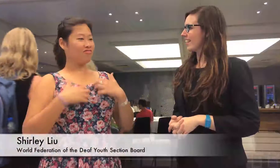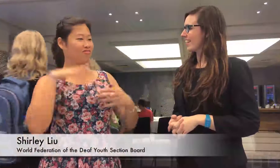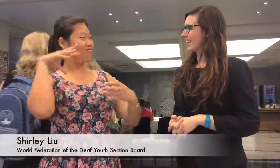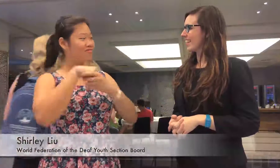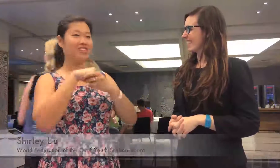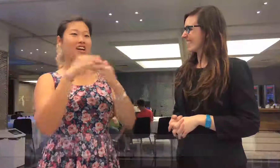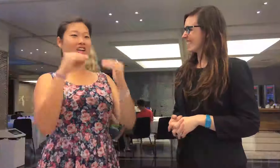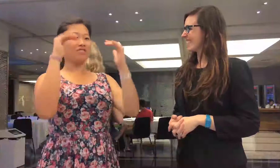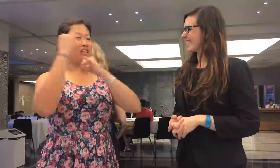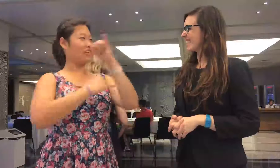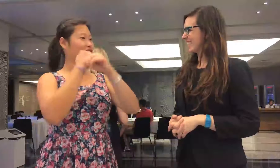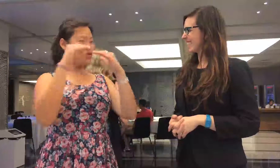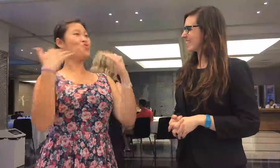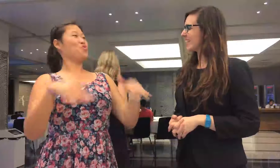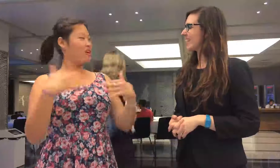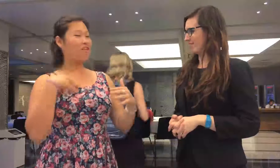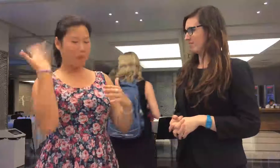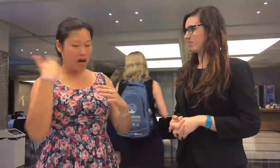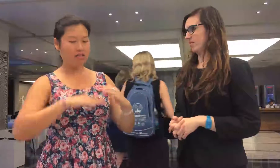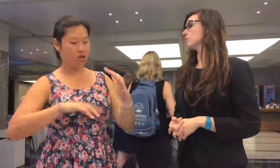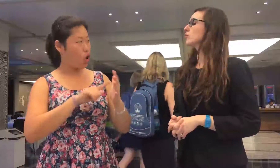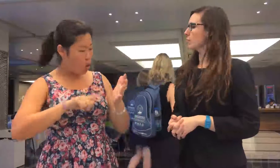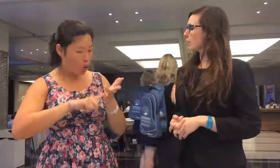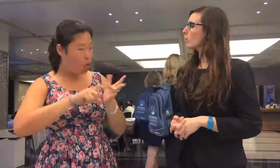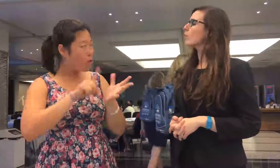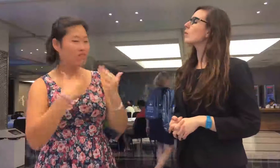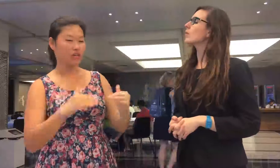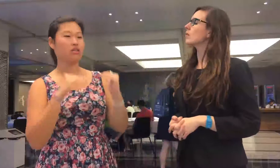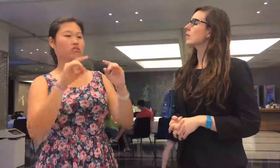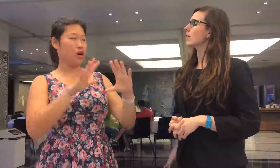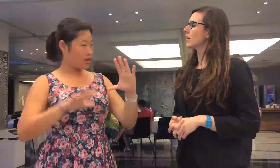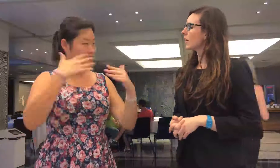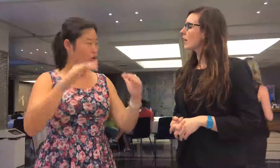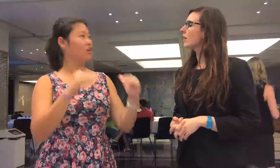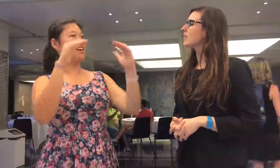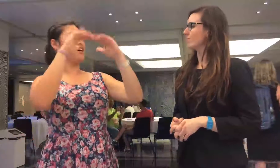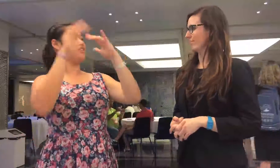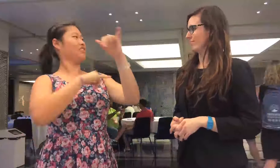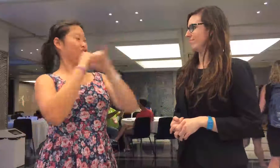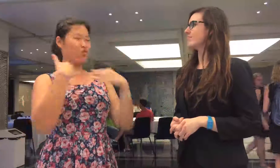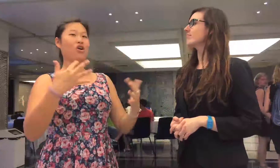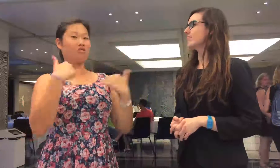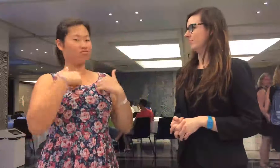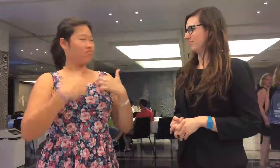I've been involved at home, locally and nationally and I'm excited to be participating internationally